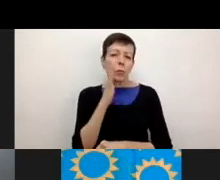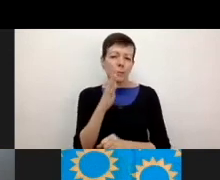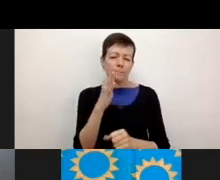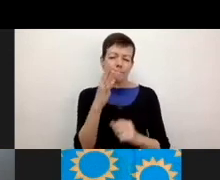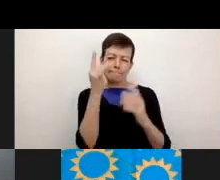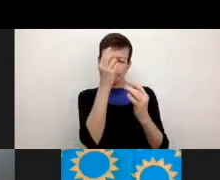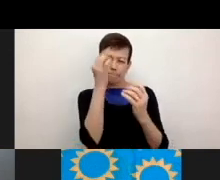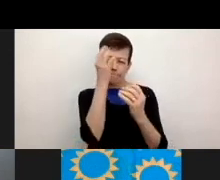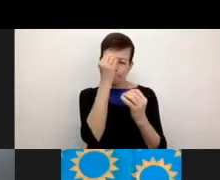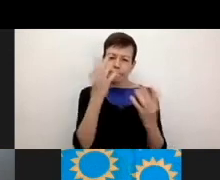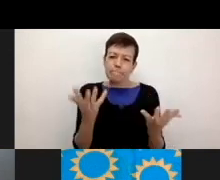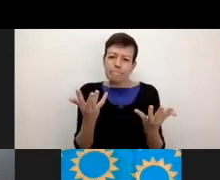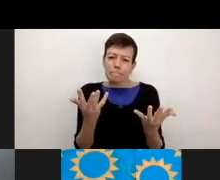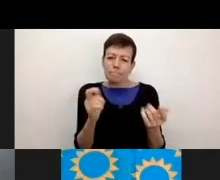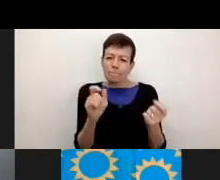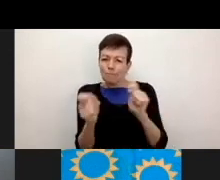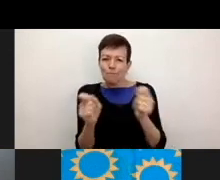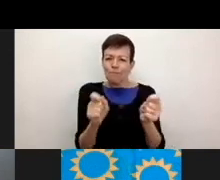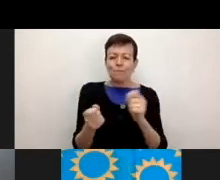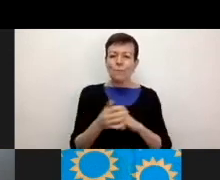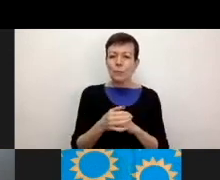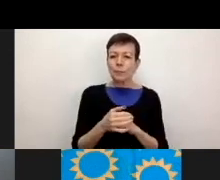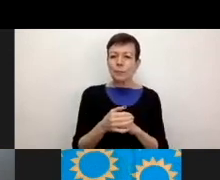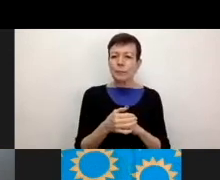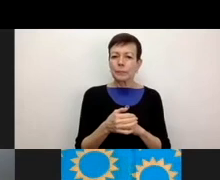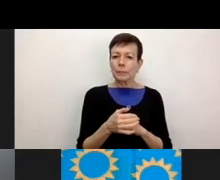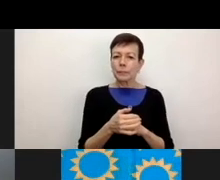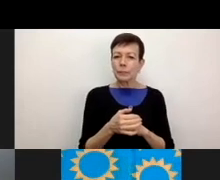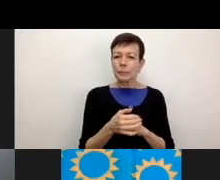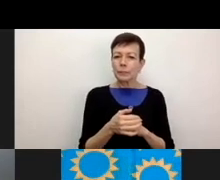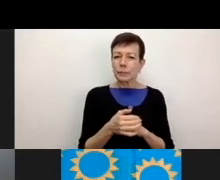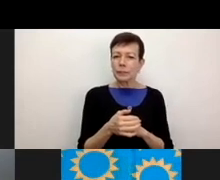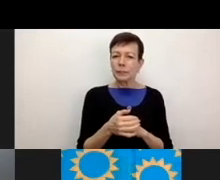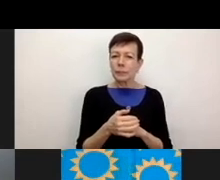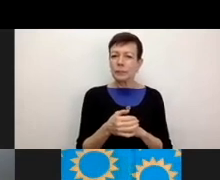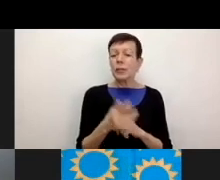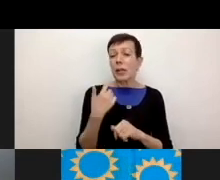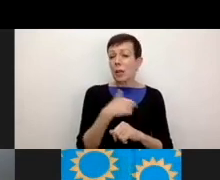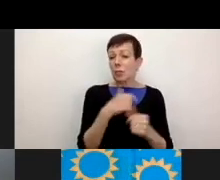One of the pieces is looking at how we can decrease application requirements to make